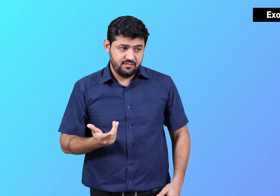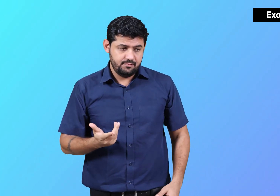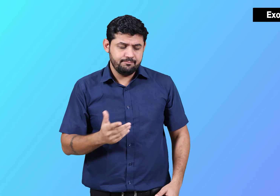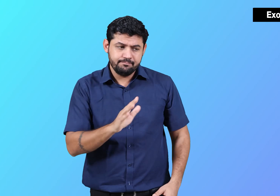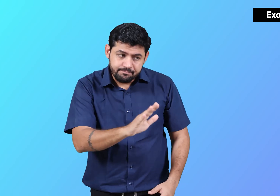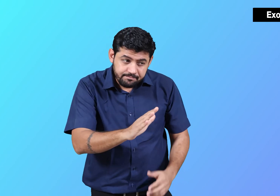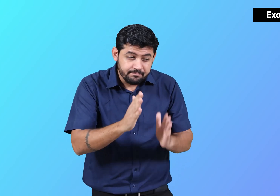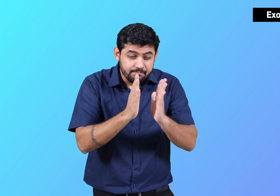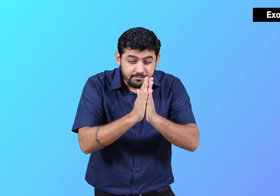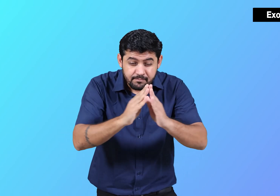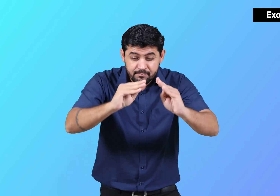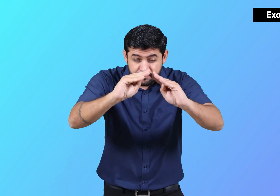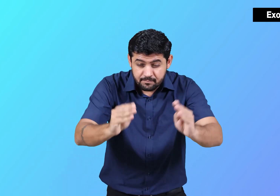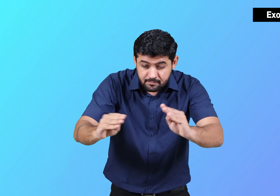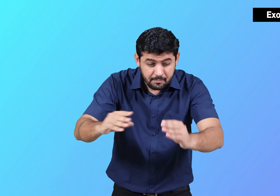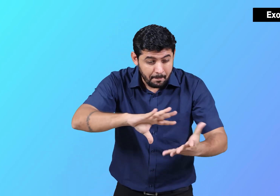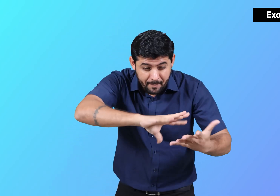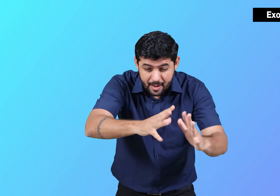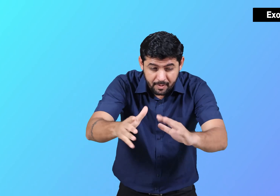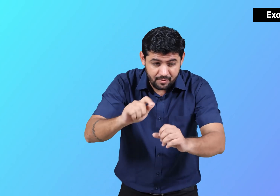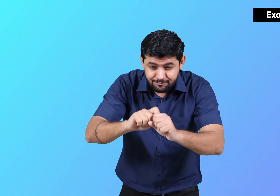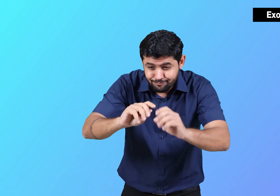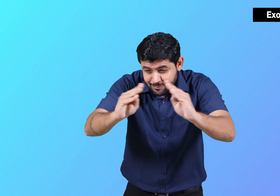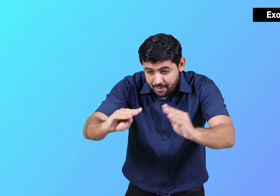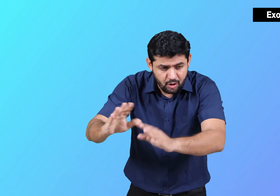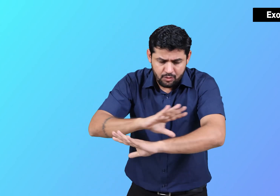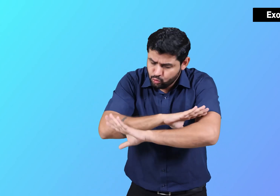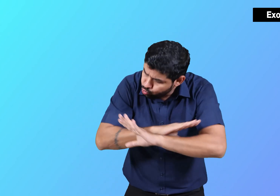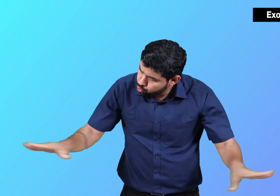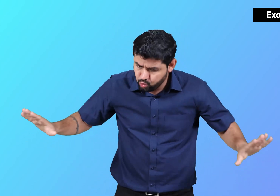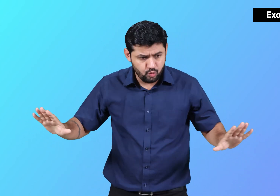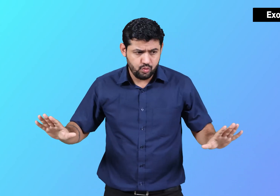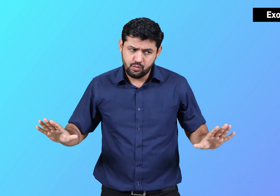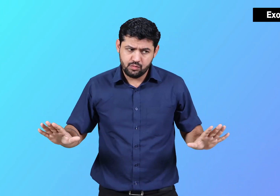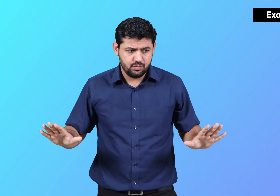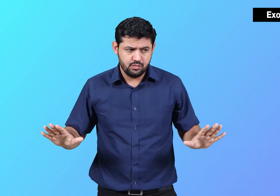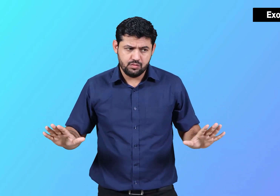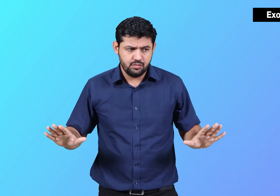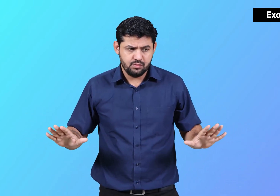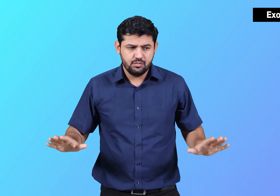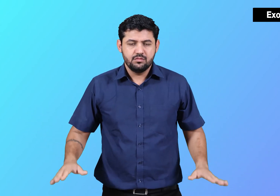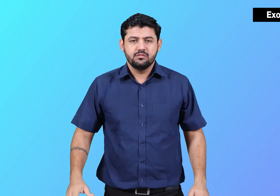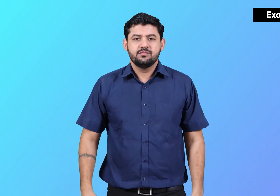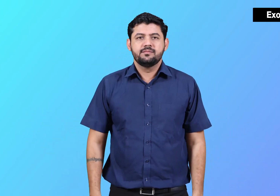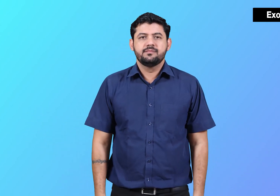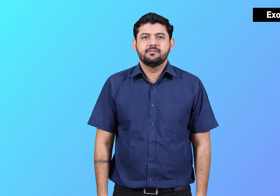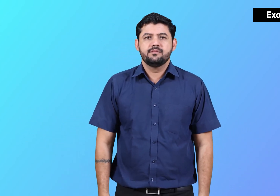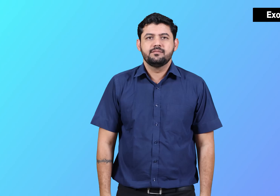“Don’t make idols.